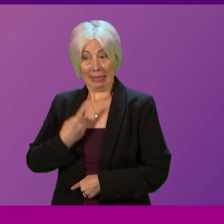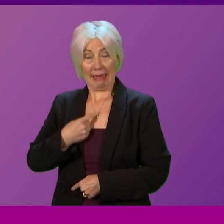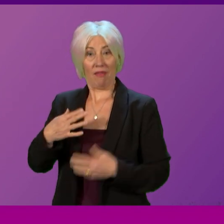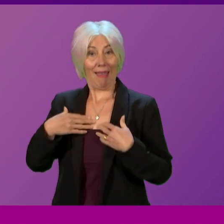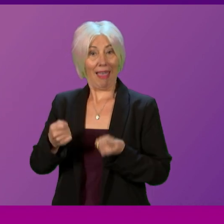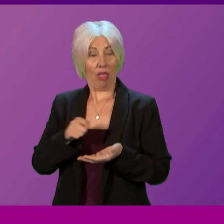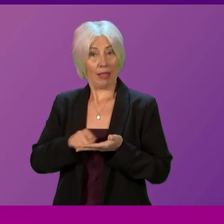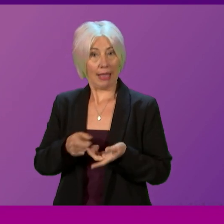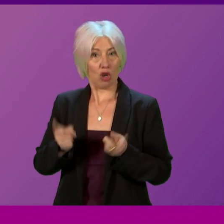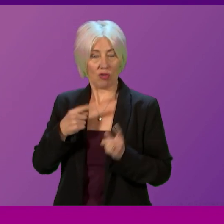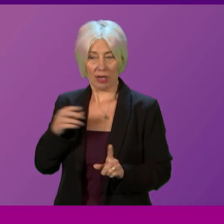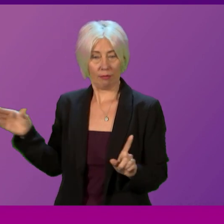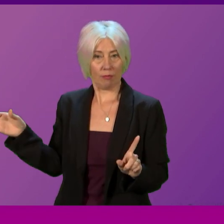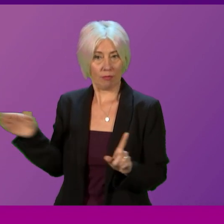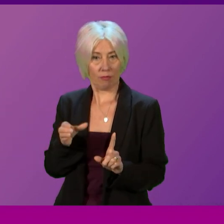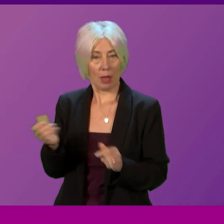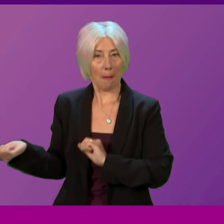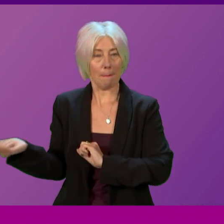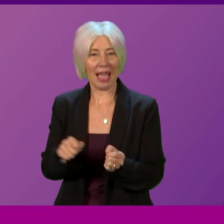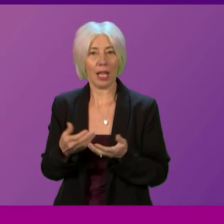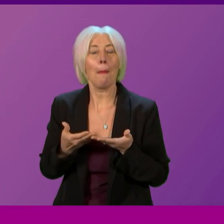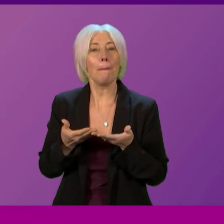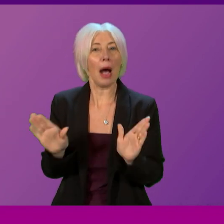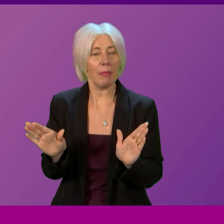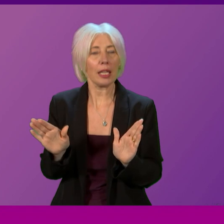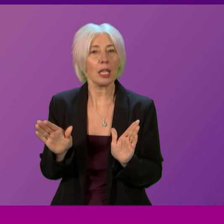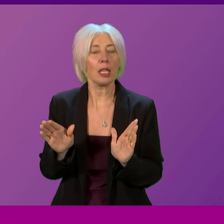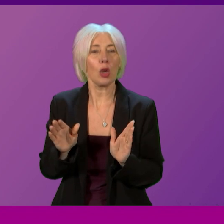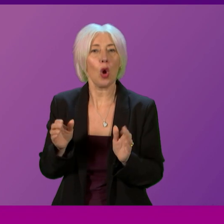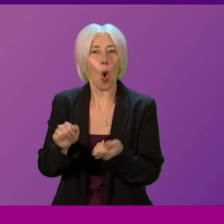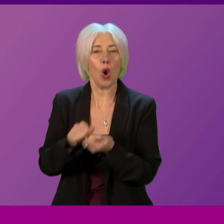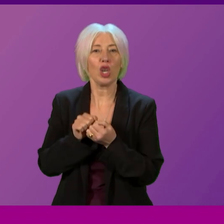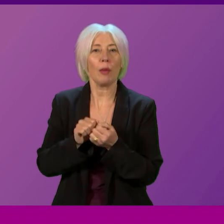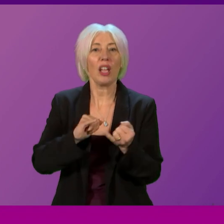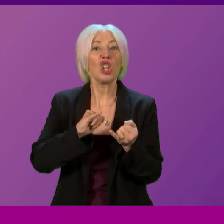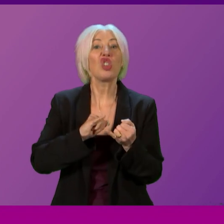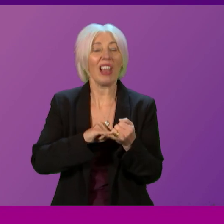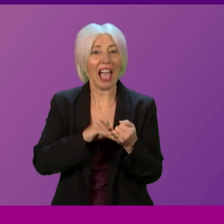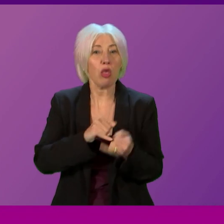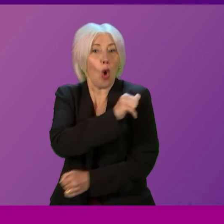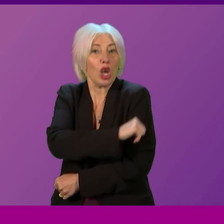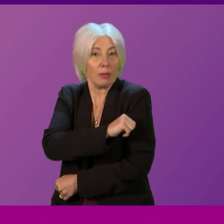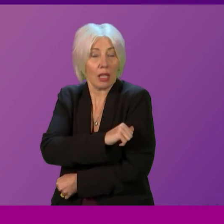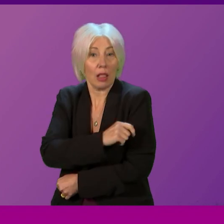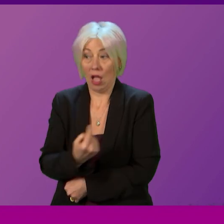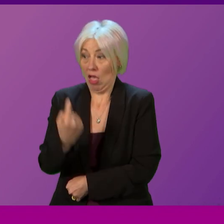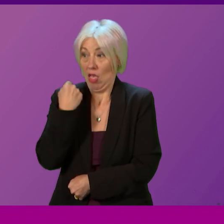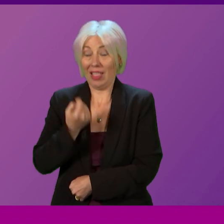I brought back into public ownership Stracathro hospital, which had been privatised by the last Labour Administration.